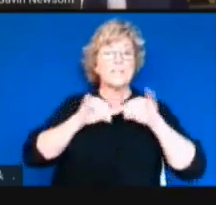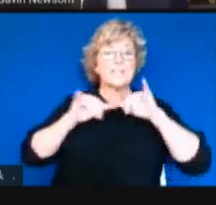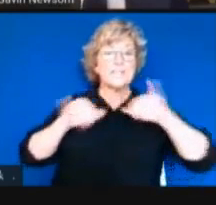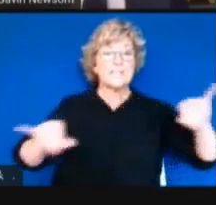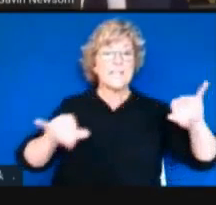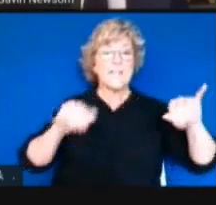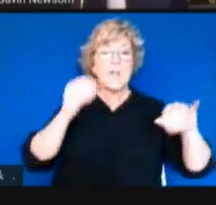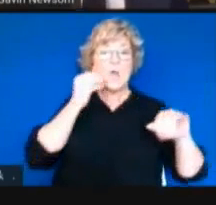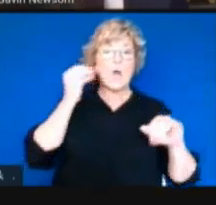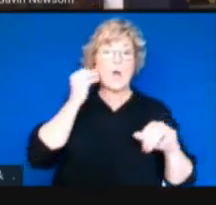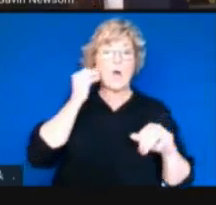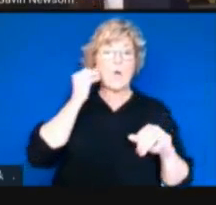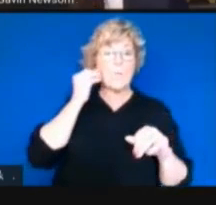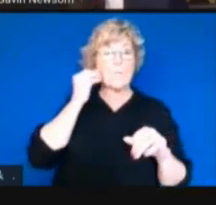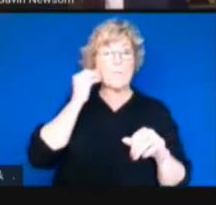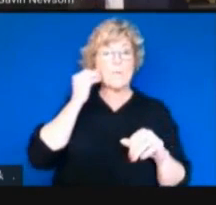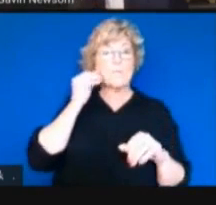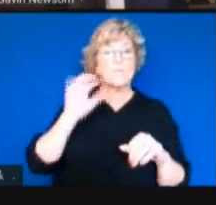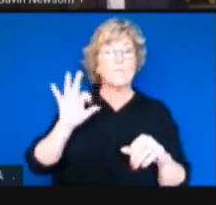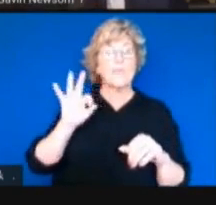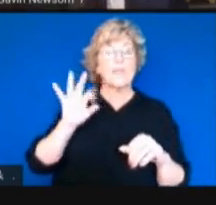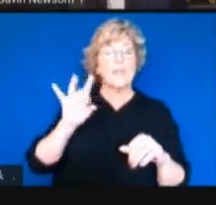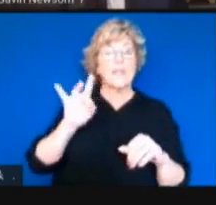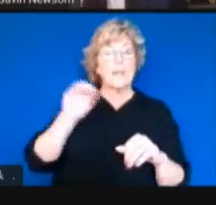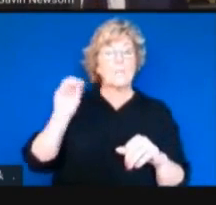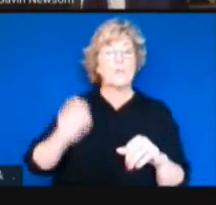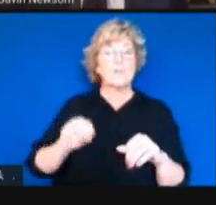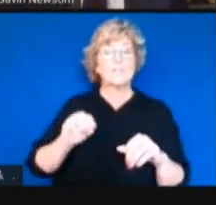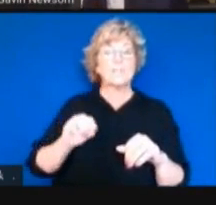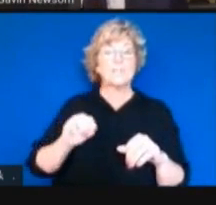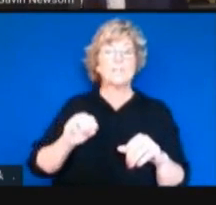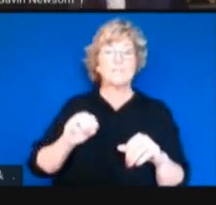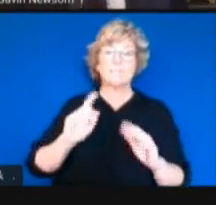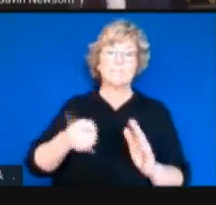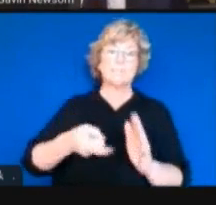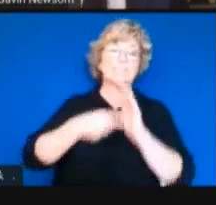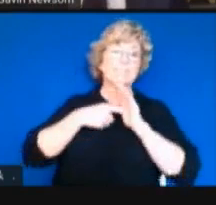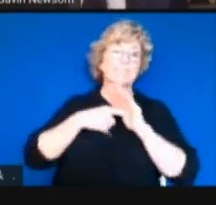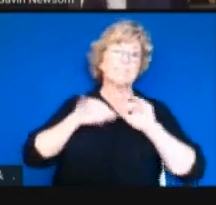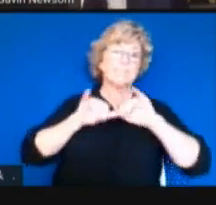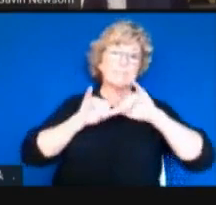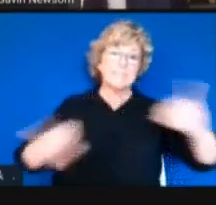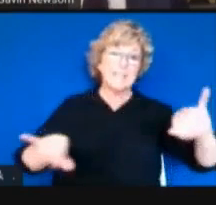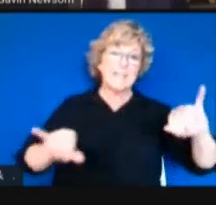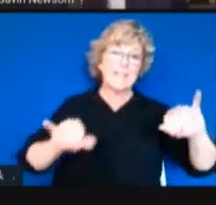REGIONS HERE IN OUR STATE. TAKE A LOOK AT THE REGIONAL STAY AT HOME MAP.